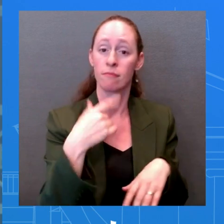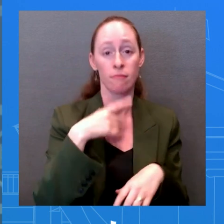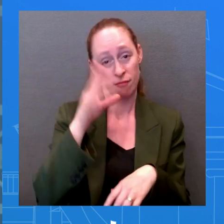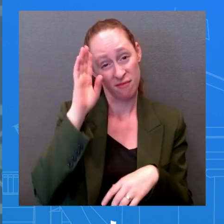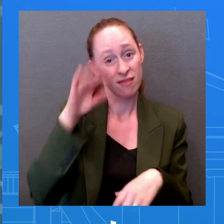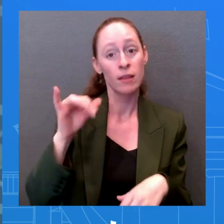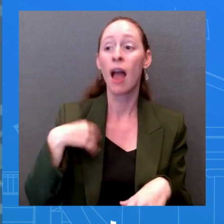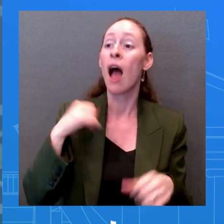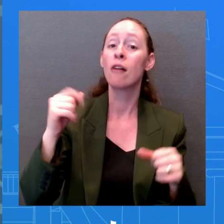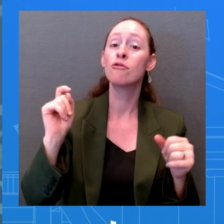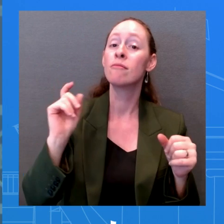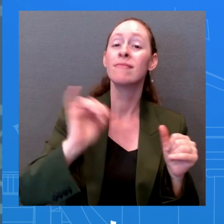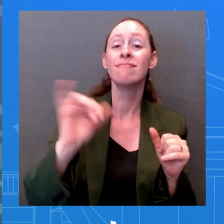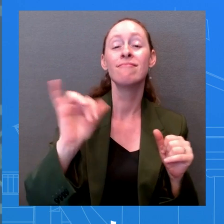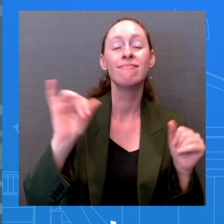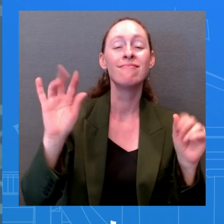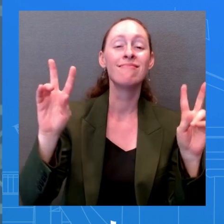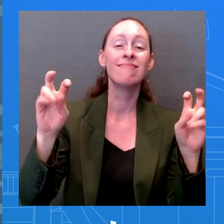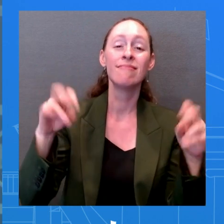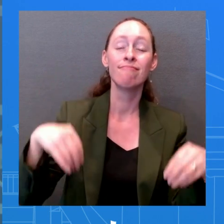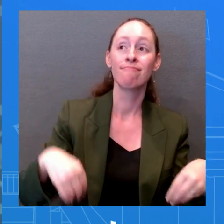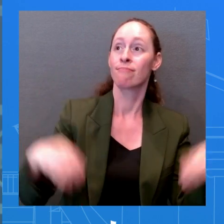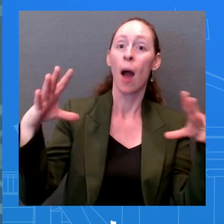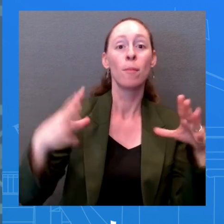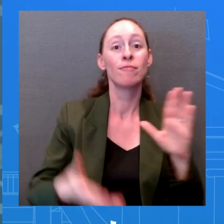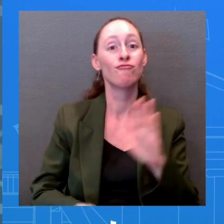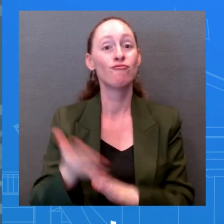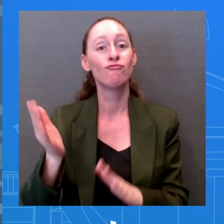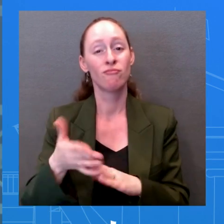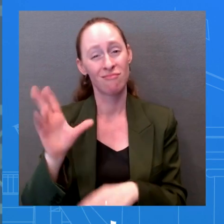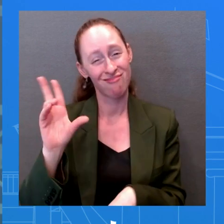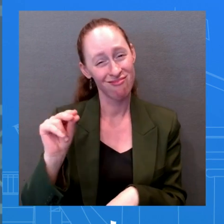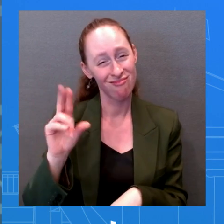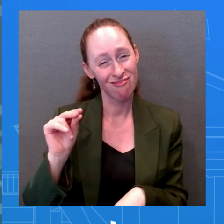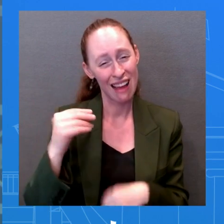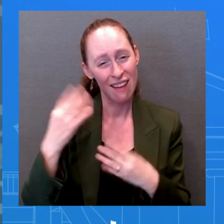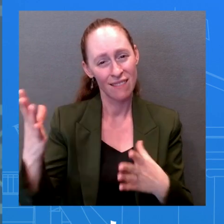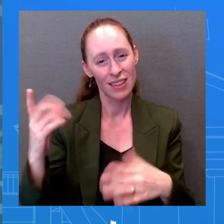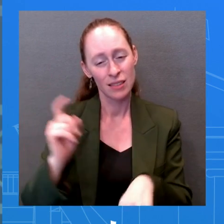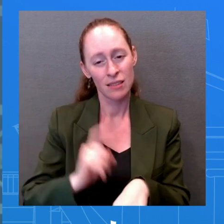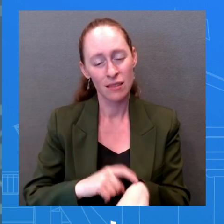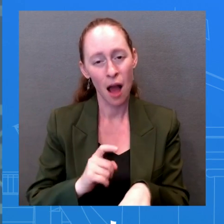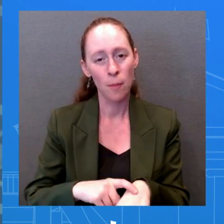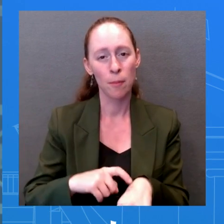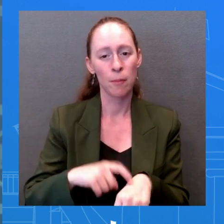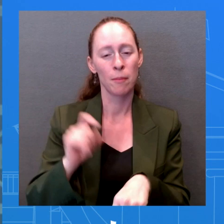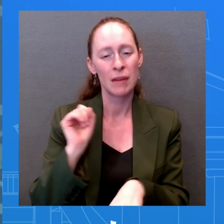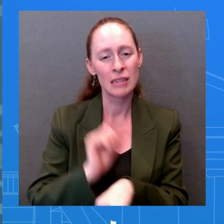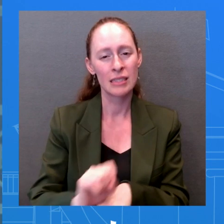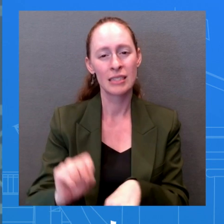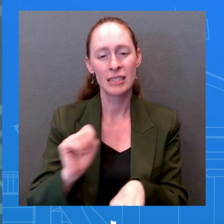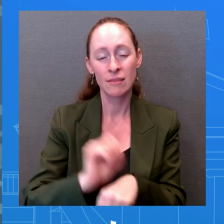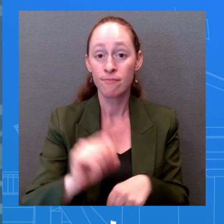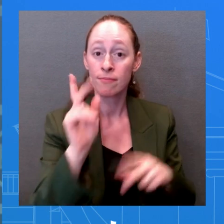at the border will be removed or expelled this year than in any previous year. That is something of the work that DHS has been doing